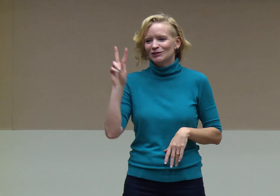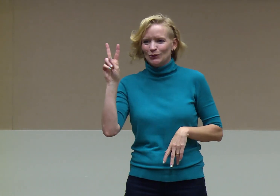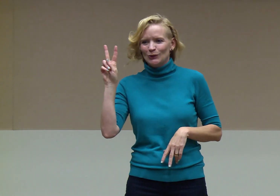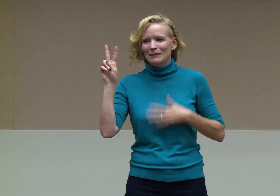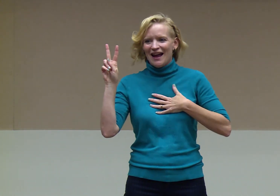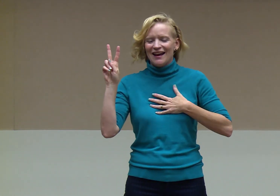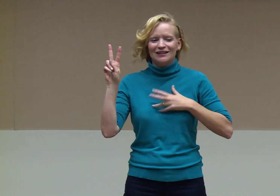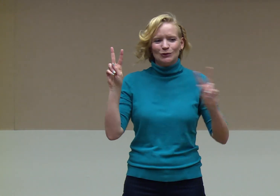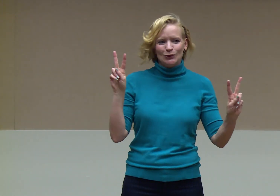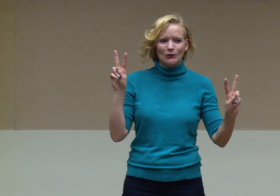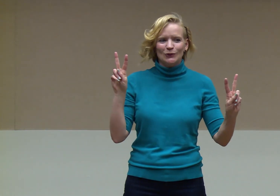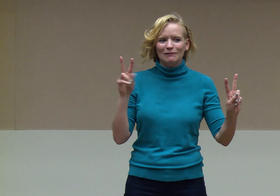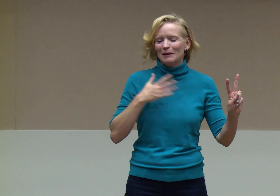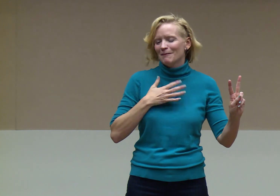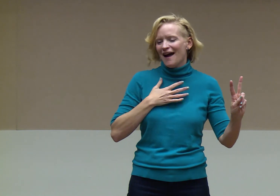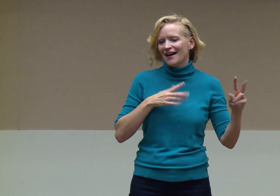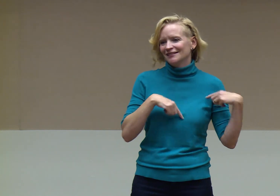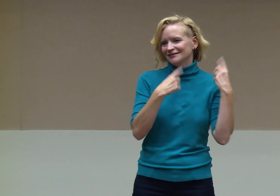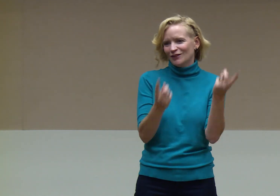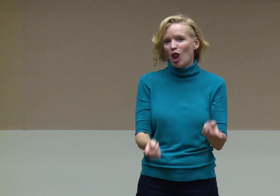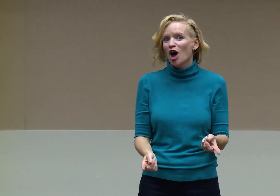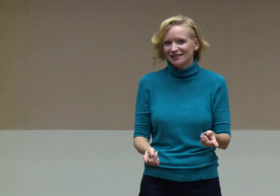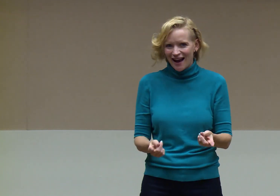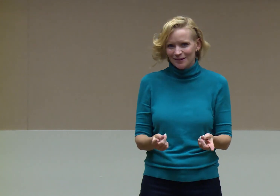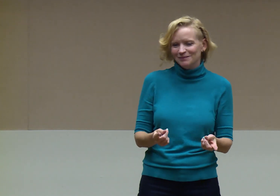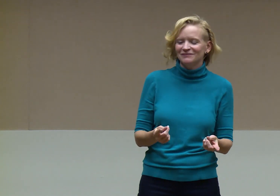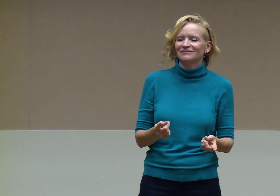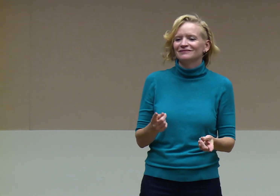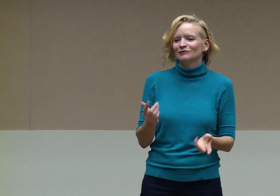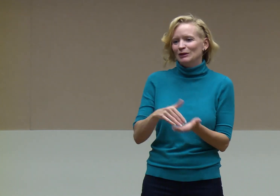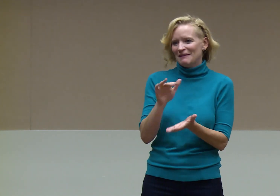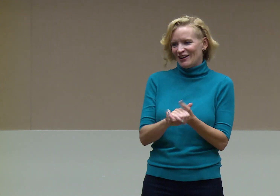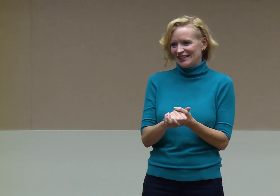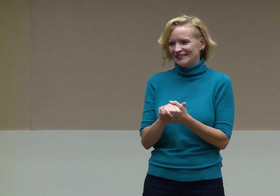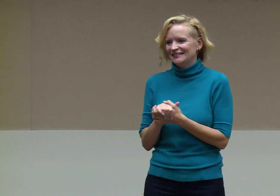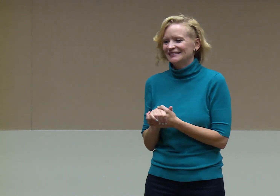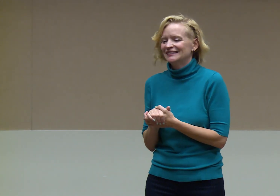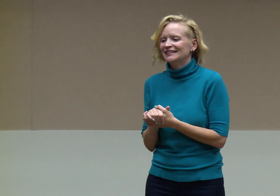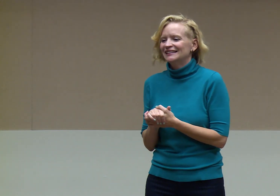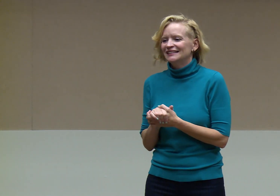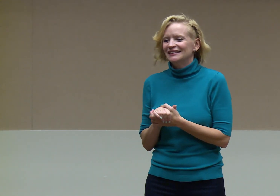Yep, two of them are mine and two of them have been mine for a while.